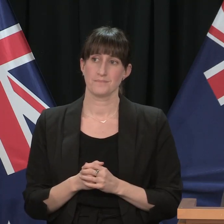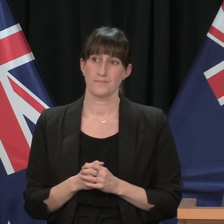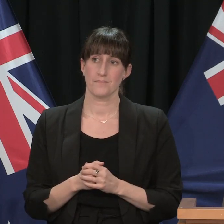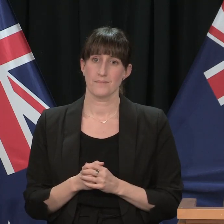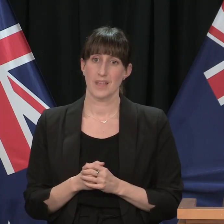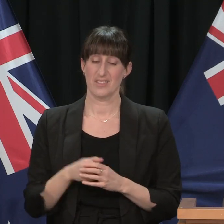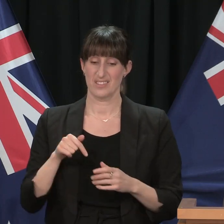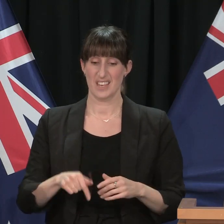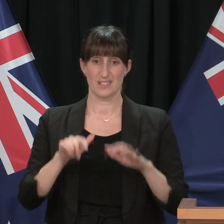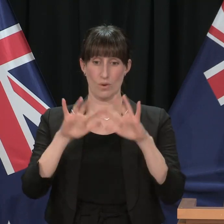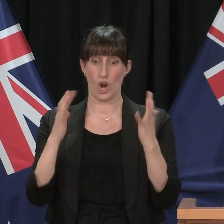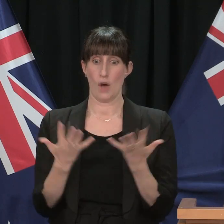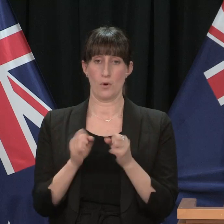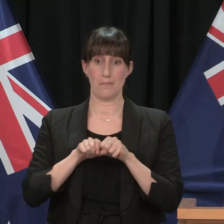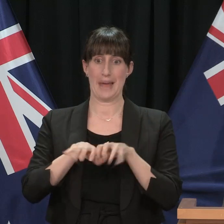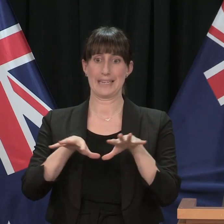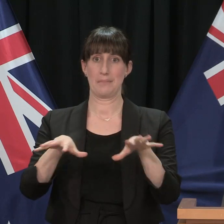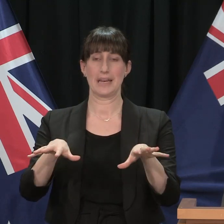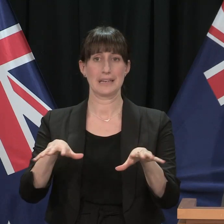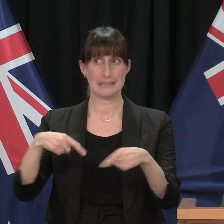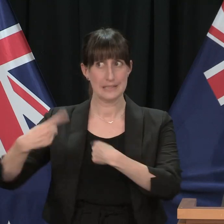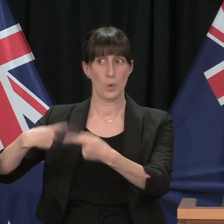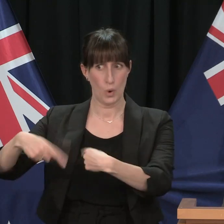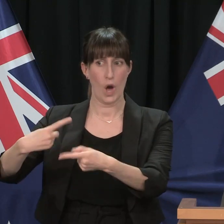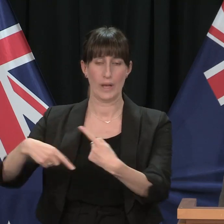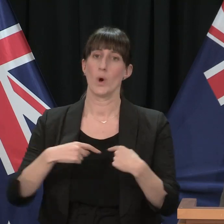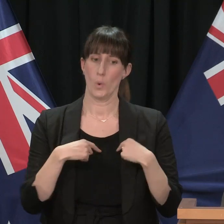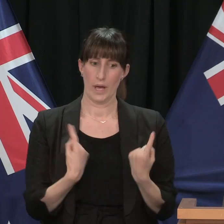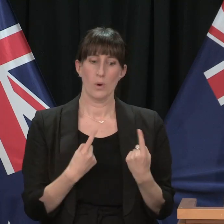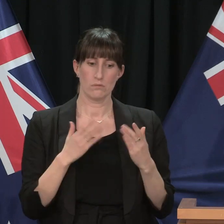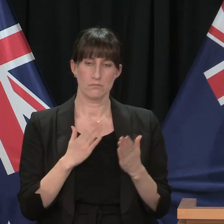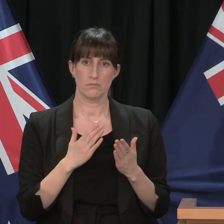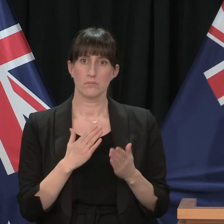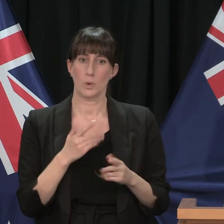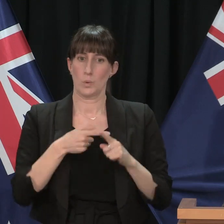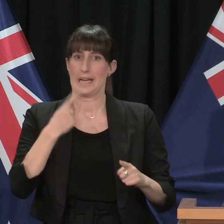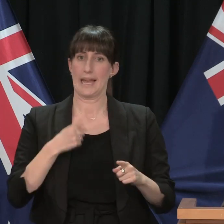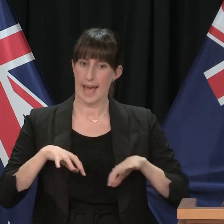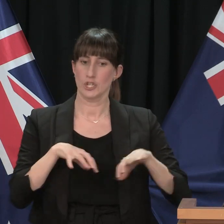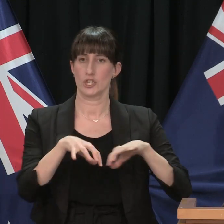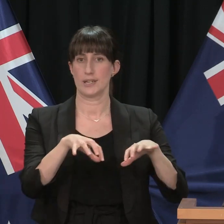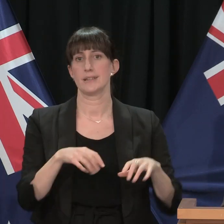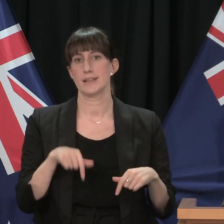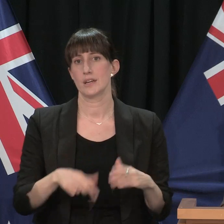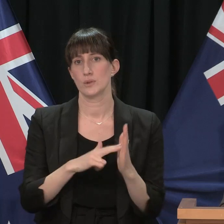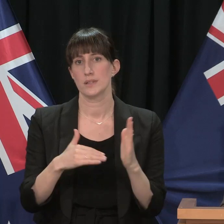for aged residential care. Obviously, given where we are in the pandemic globally, we will be getting on to those